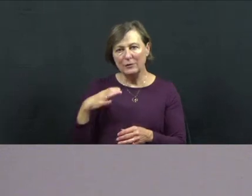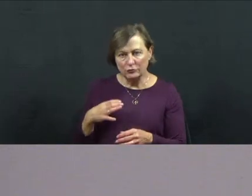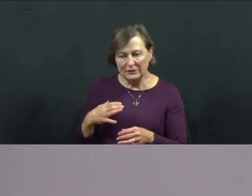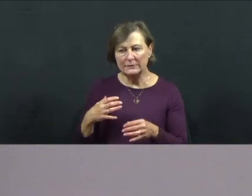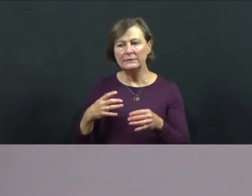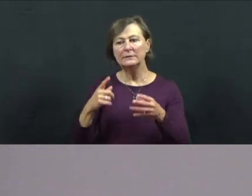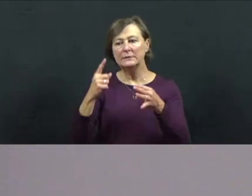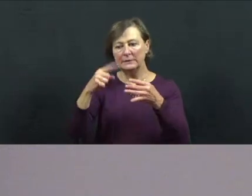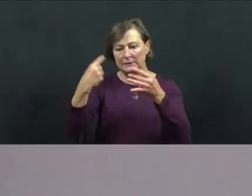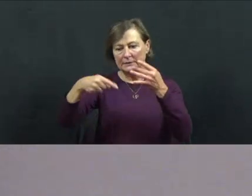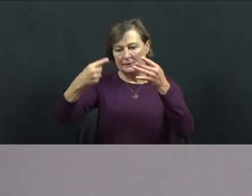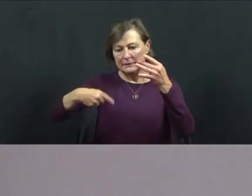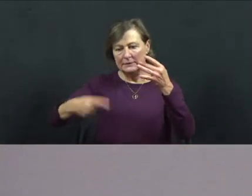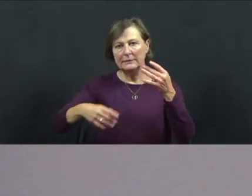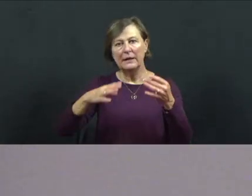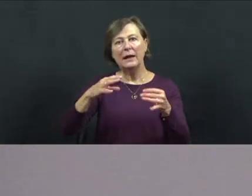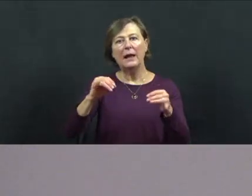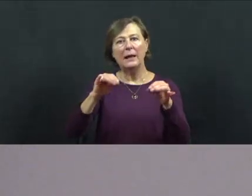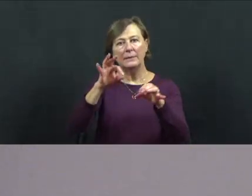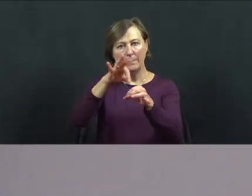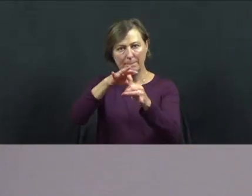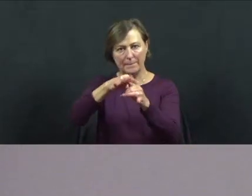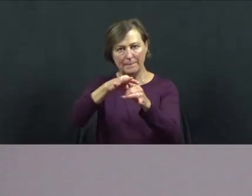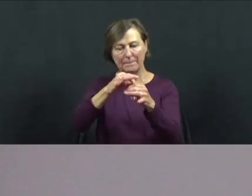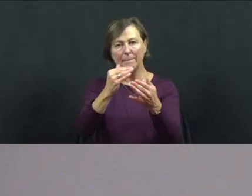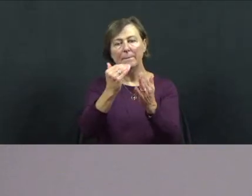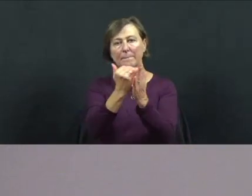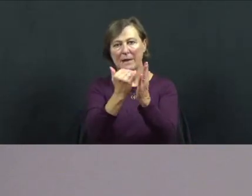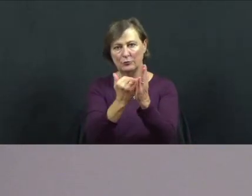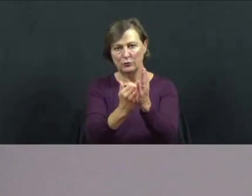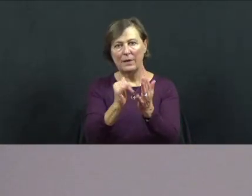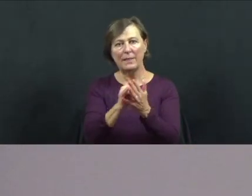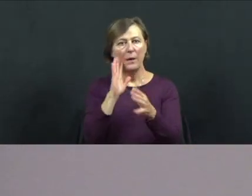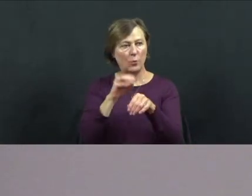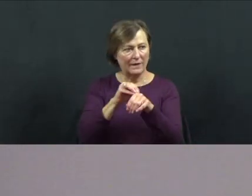of ballot measures that will affect us all.